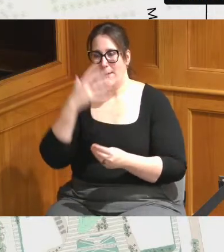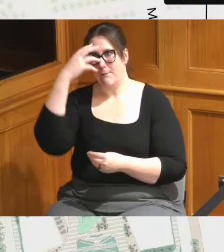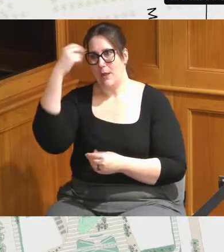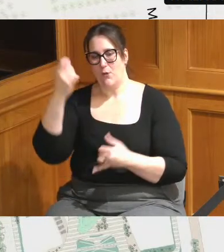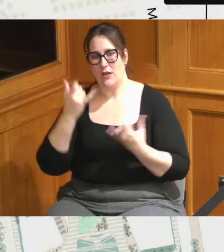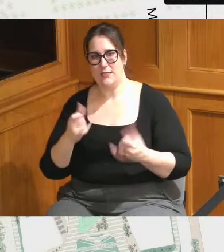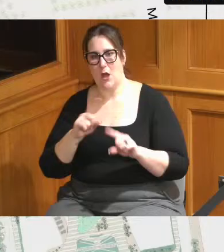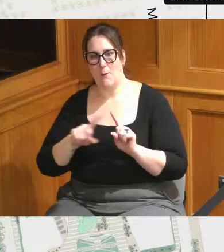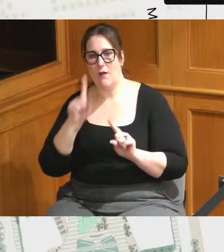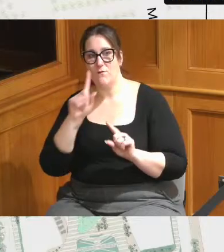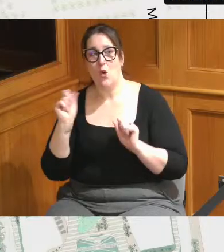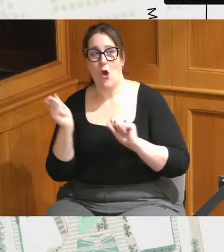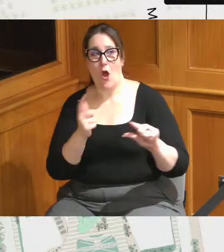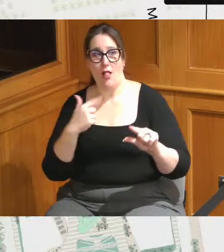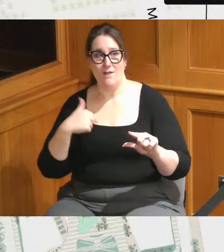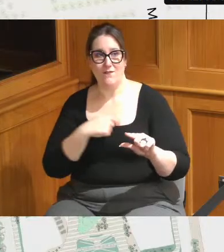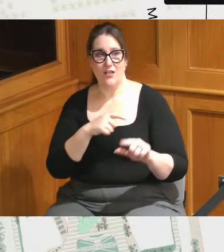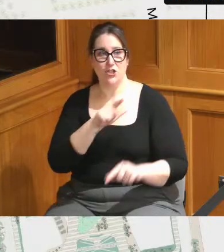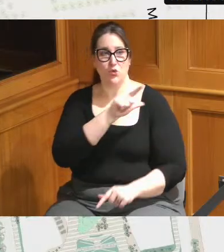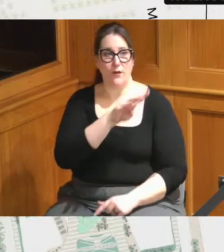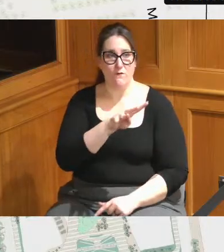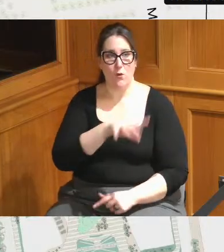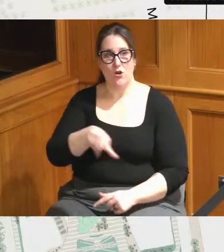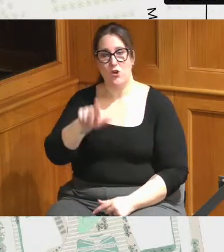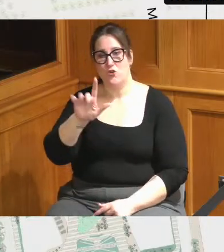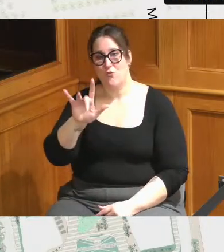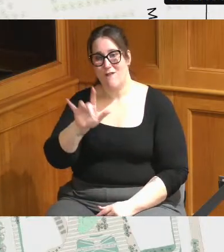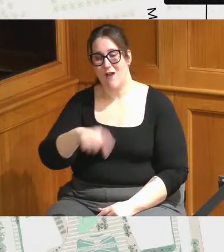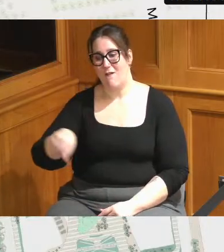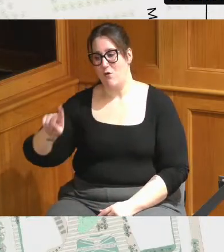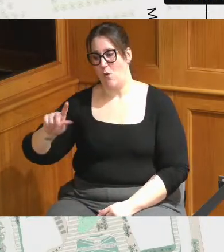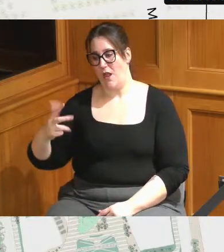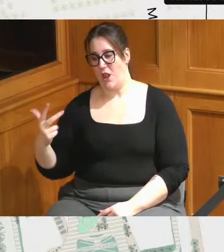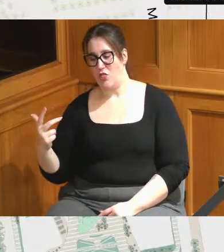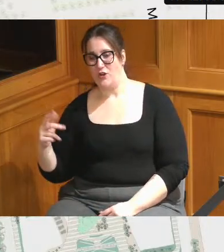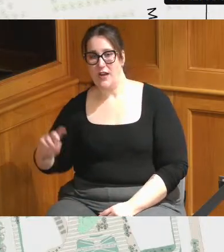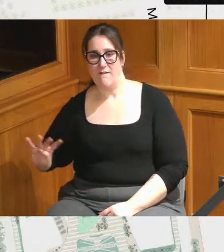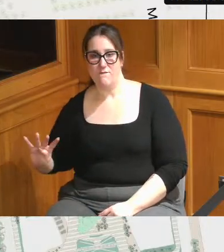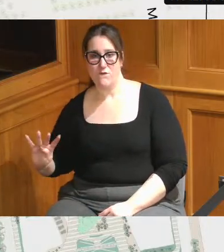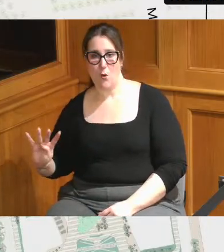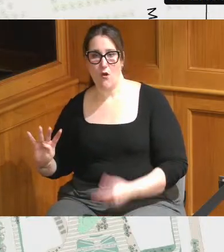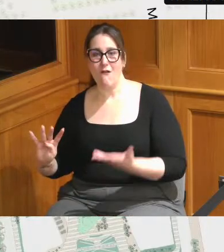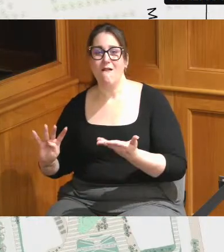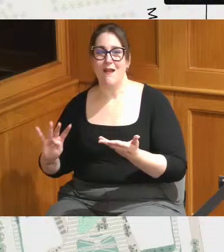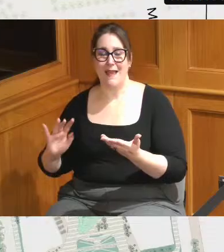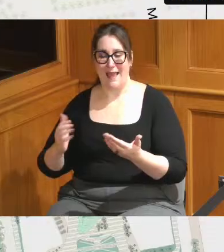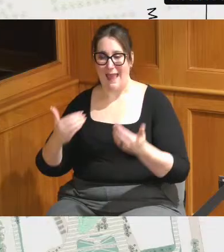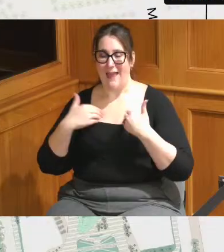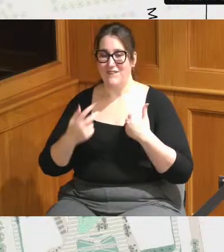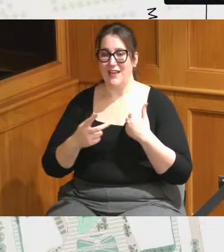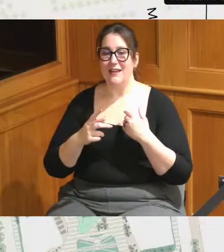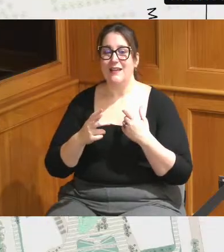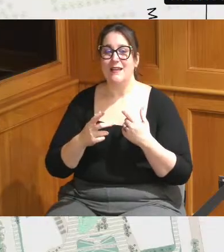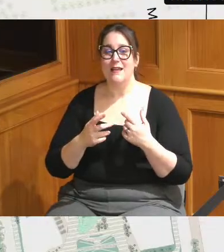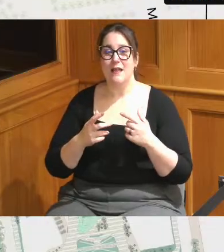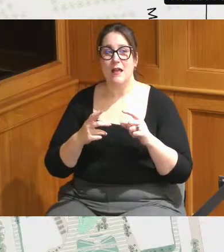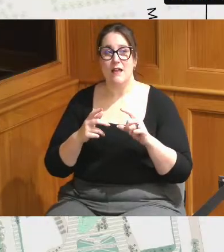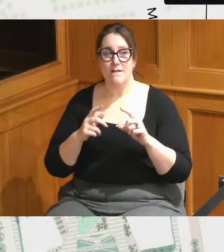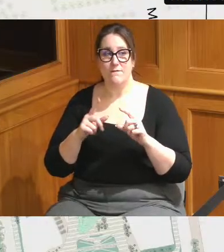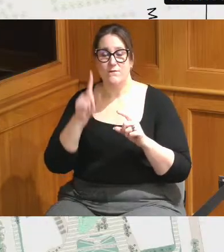us here, these lots 24, 25, 1, 13, and 4 represent five urban blocks for vertical development. these